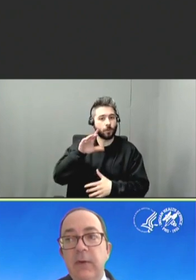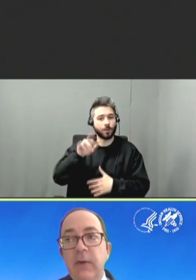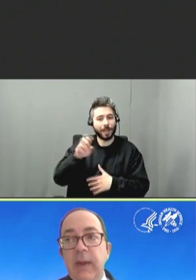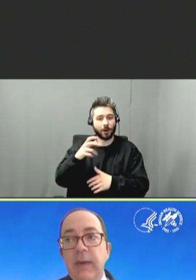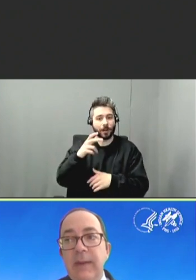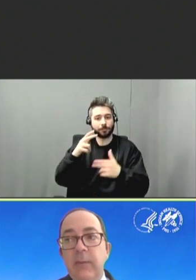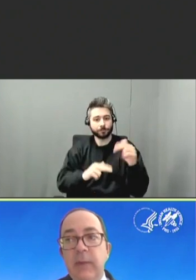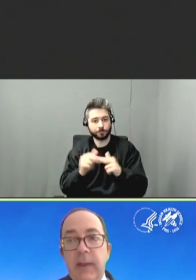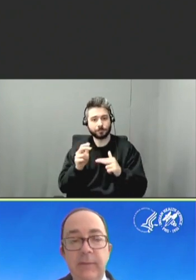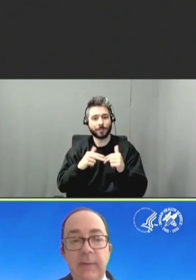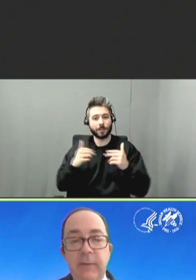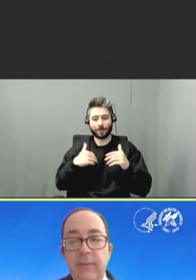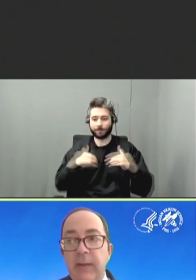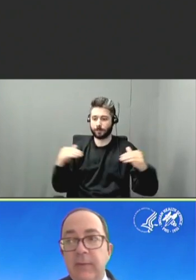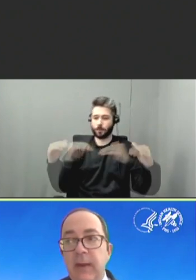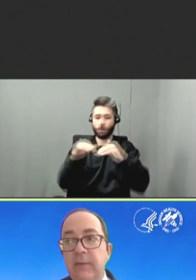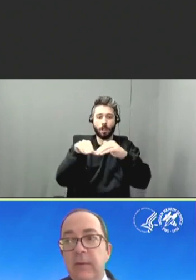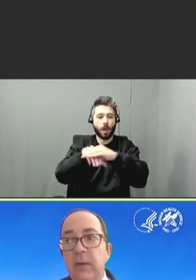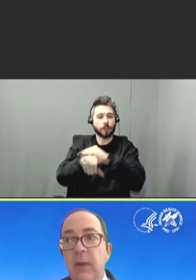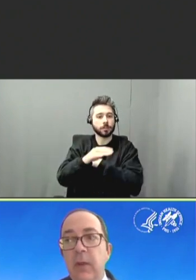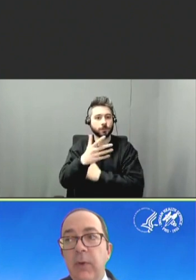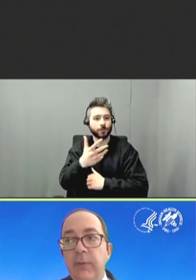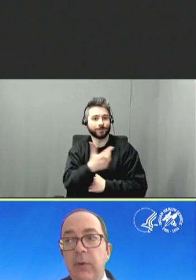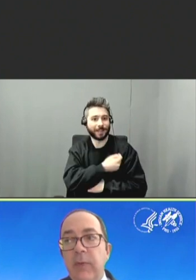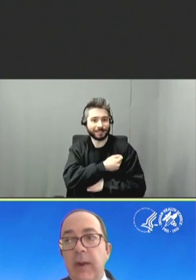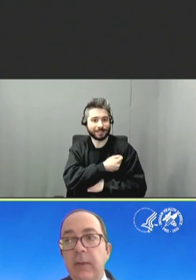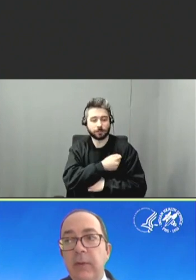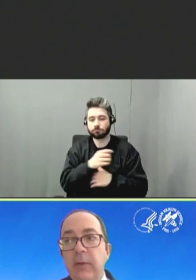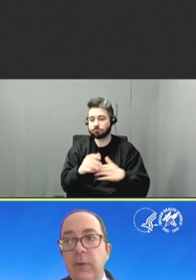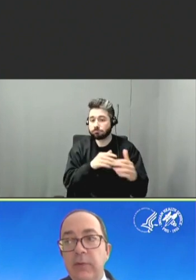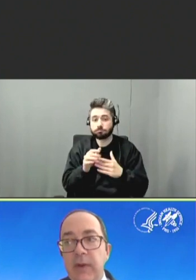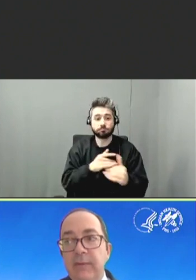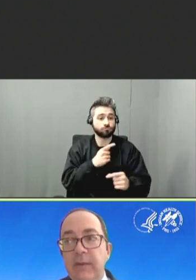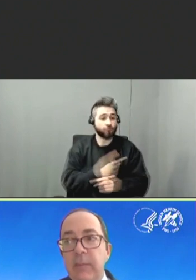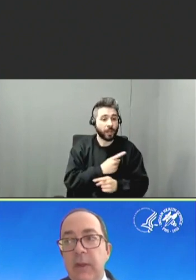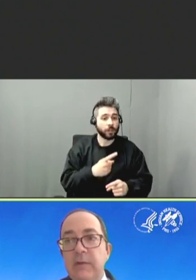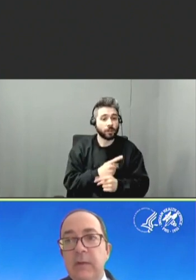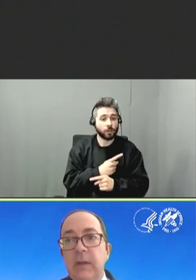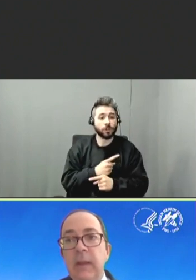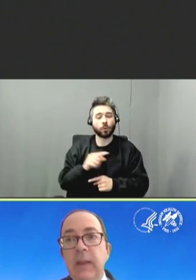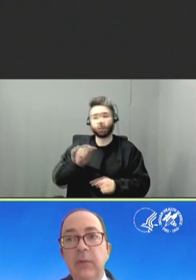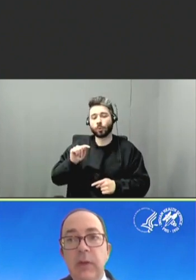are granted equal access to vaccination, whether a regular or a transient patient, including